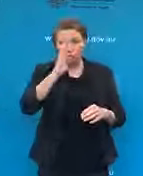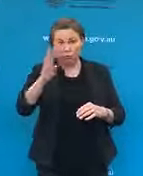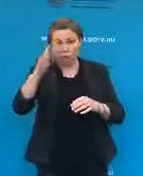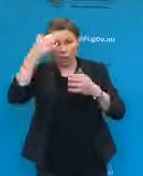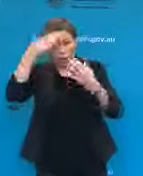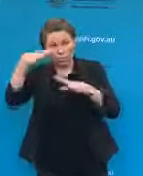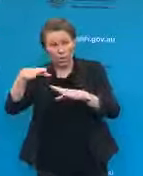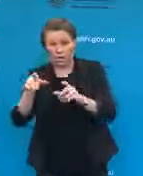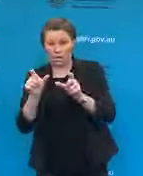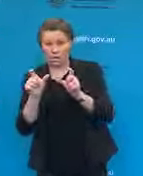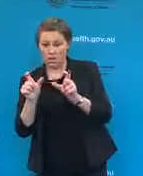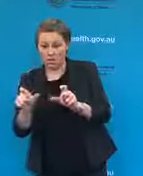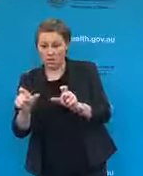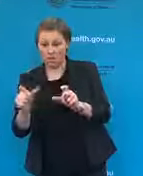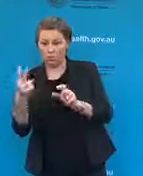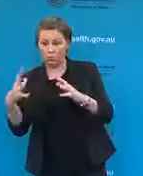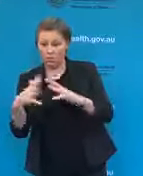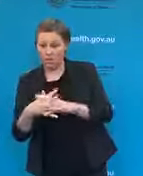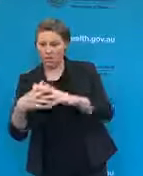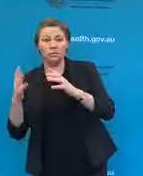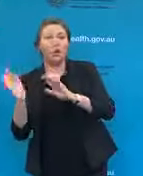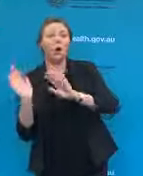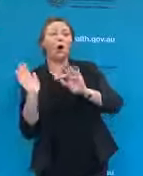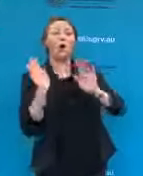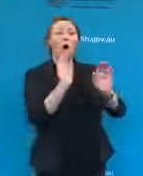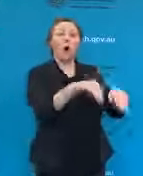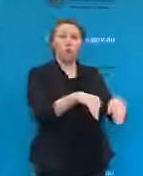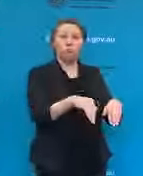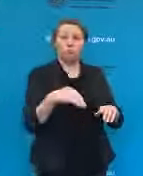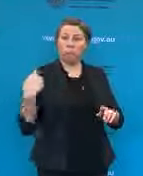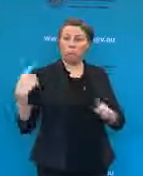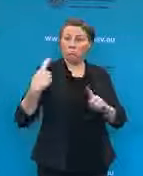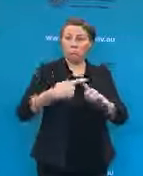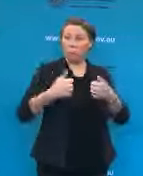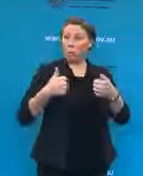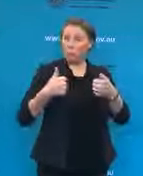coronavirus successfully, isolated them in quarantine. It has been a hugely